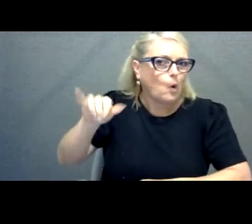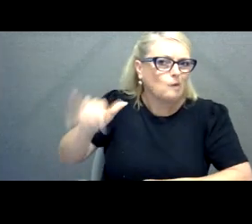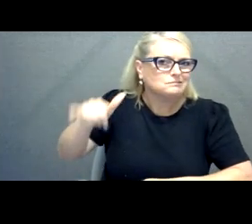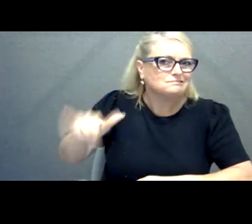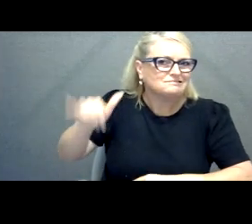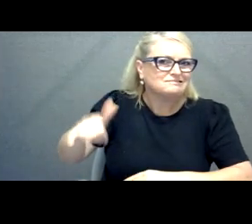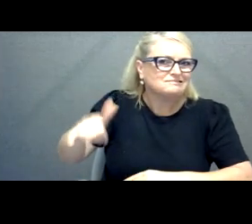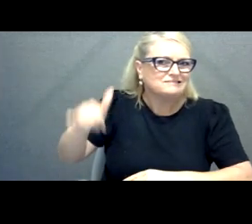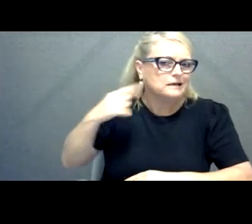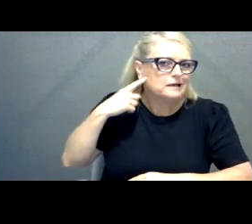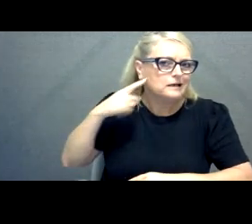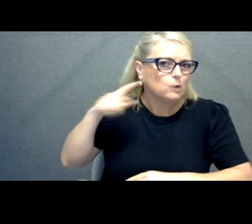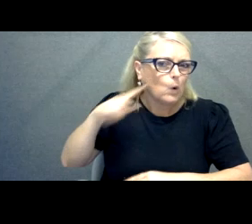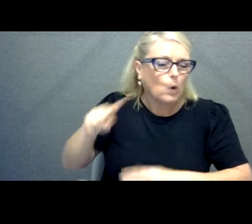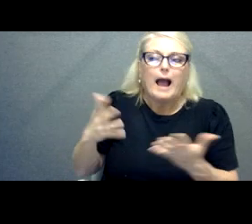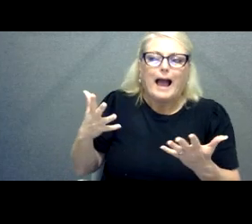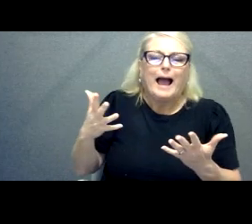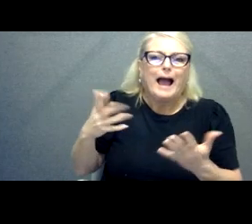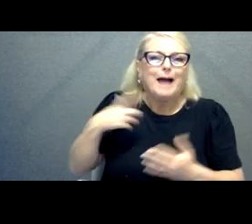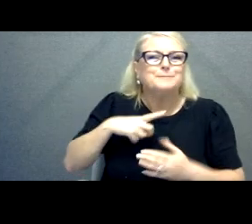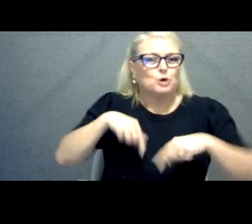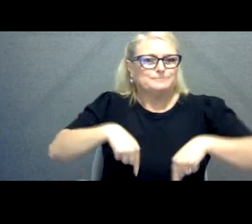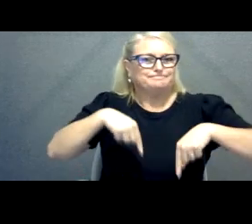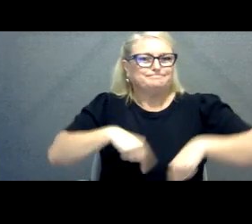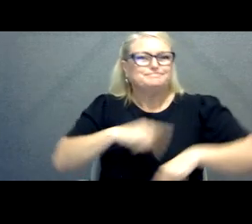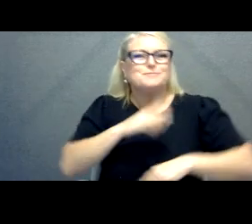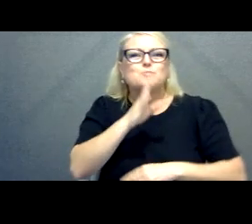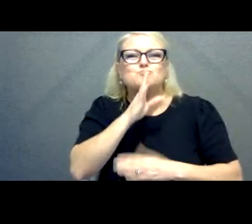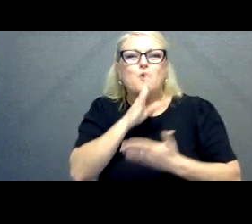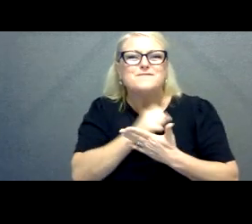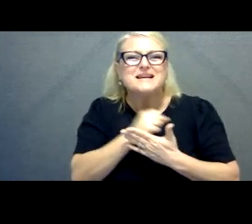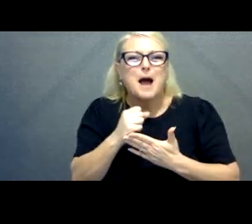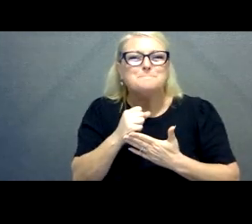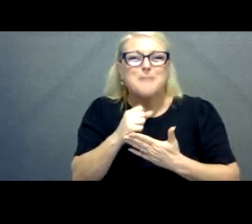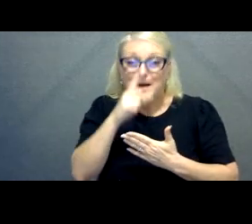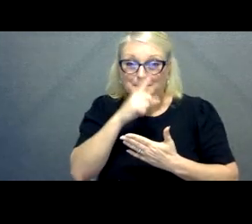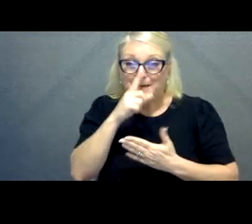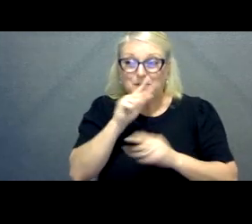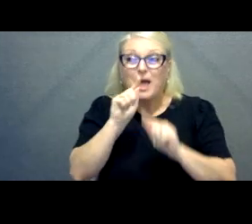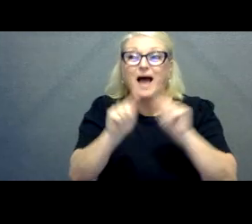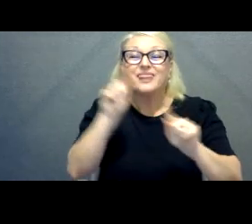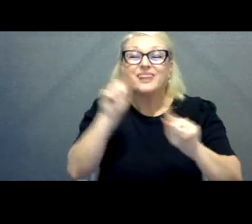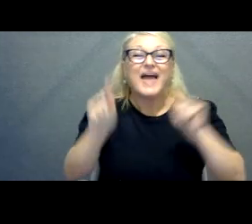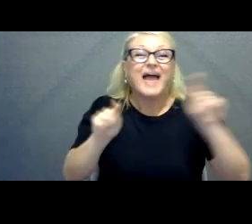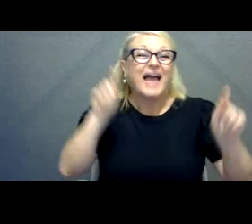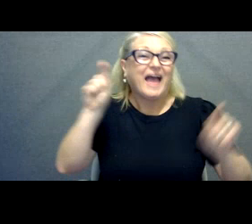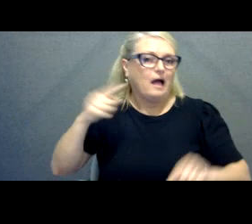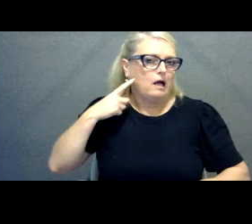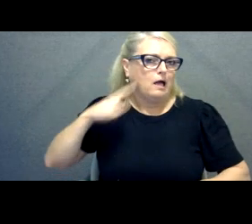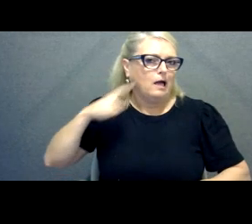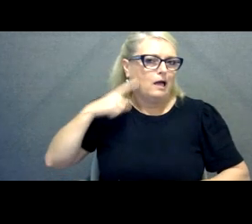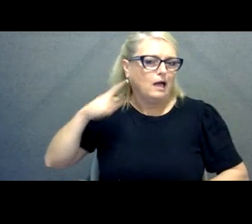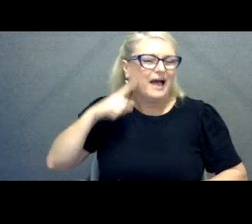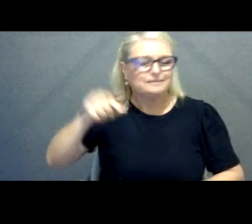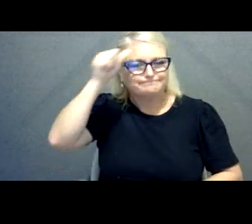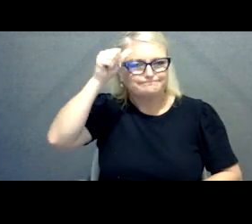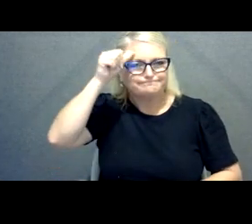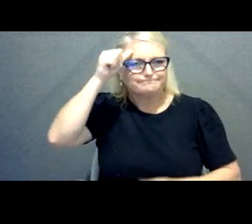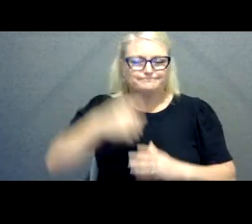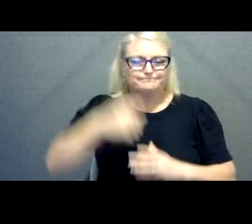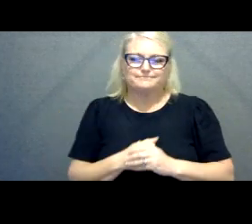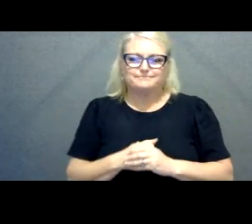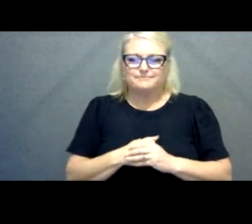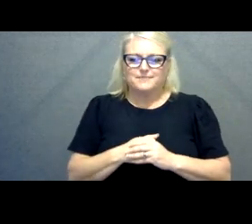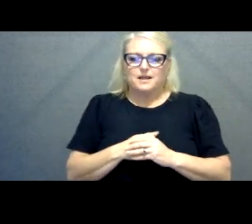numbers so it is common for our phone calls to not be answered um otherwise we try we we do